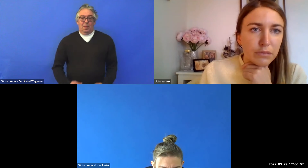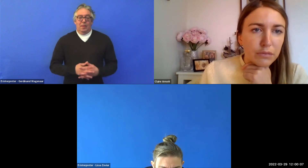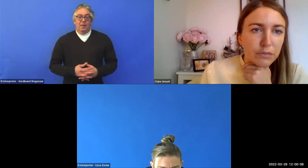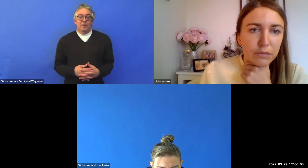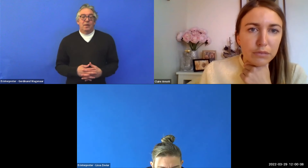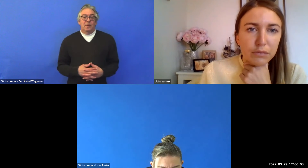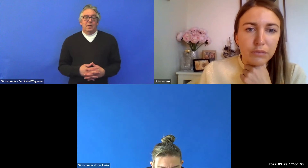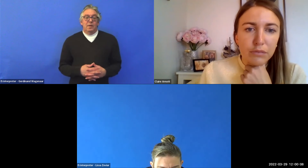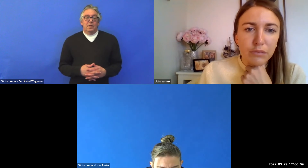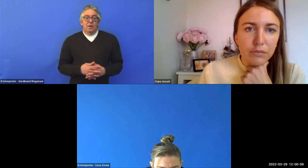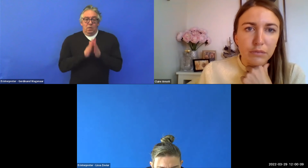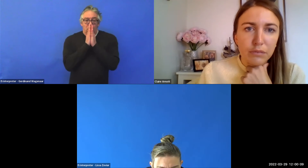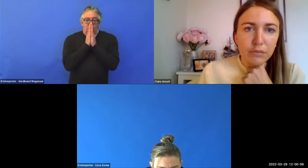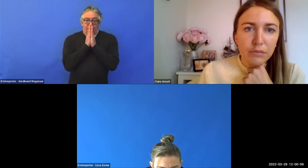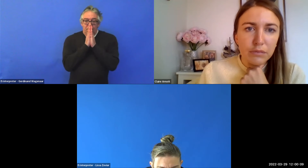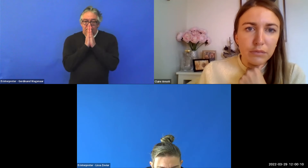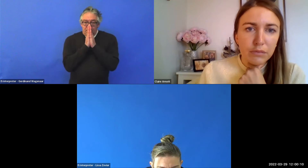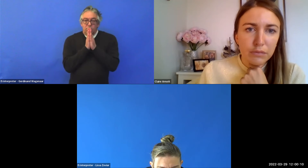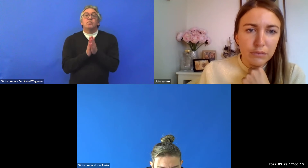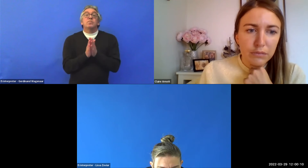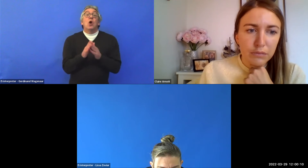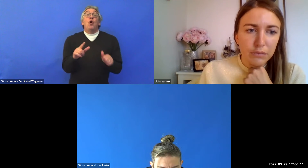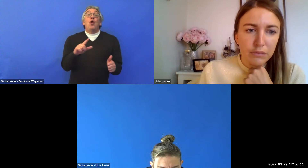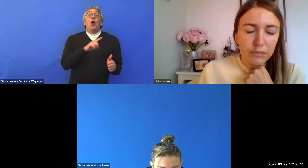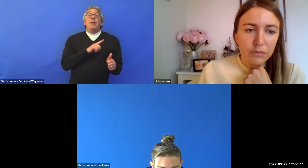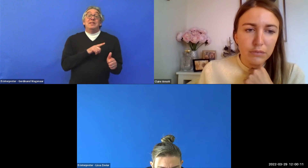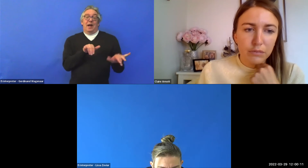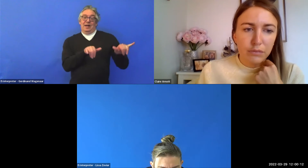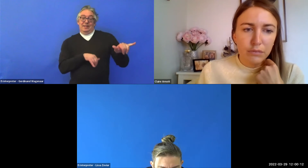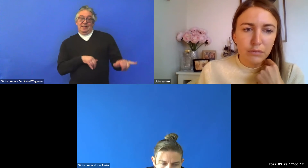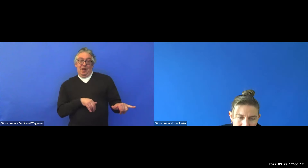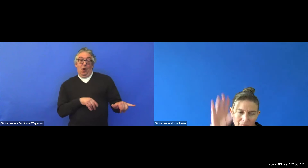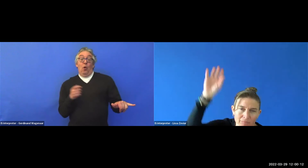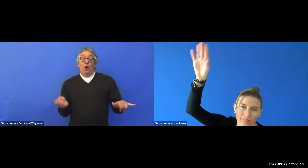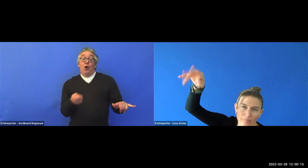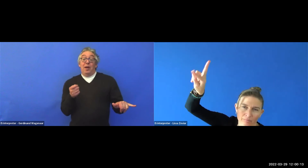Lissa, you stay in the main room. Gerdinand you go to the breakout room.